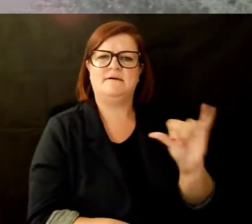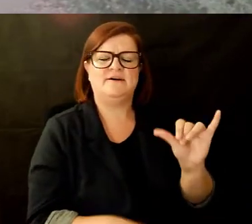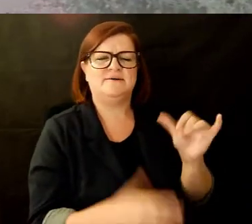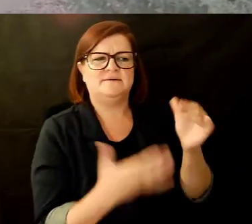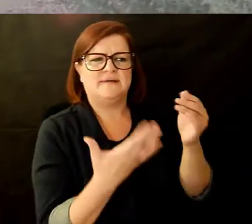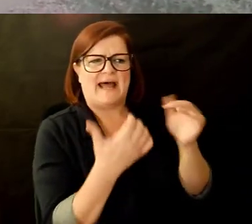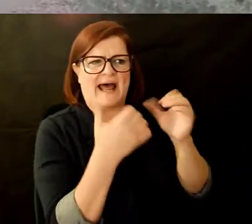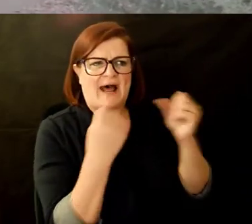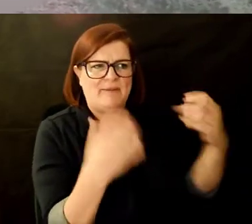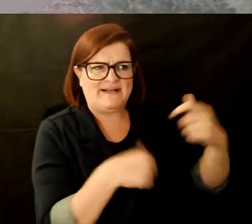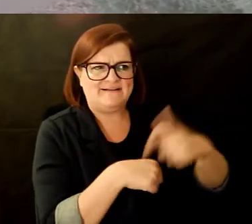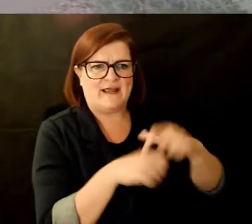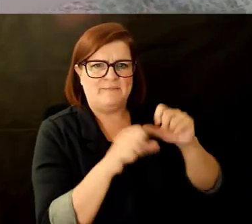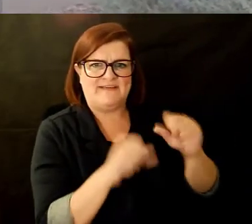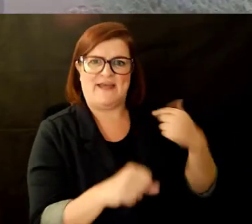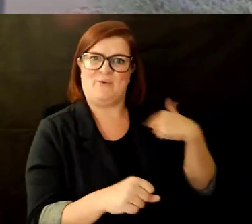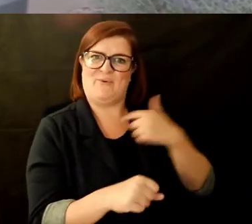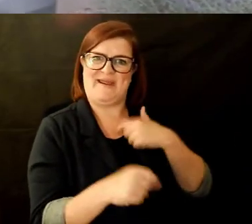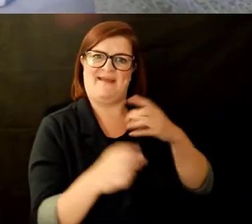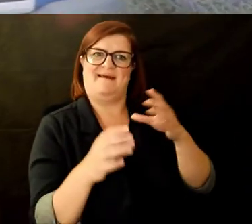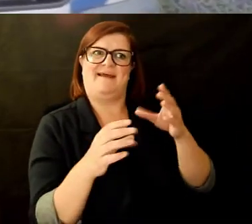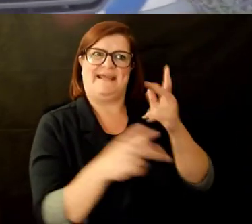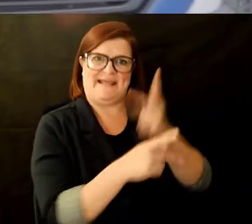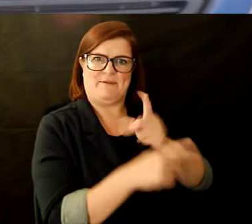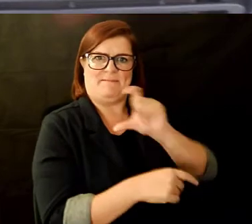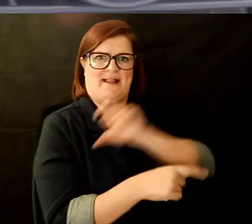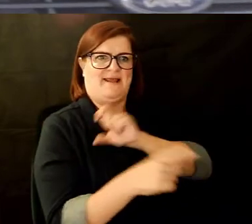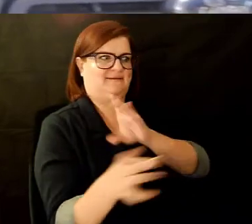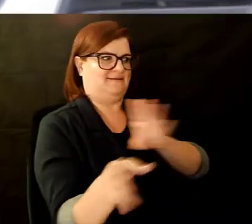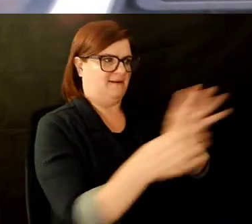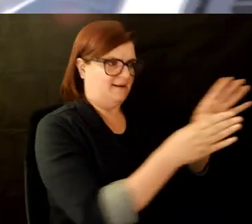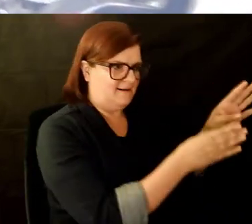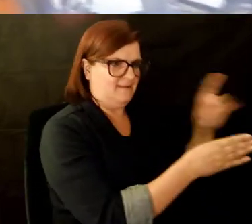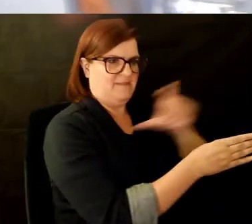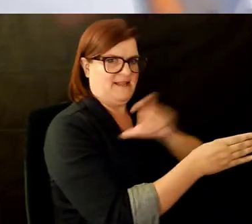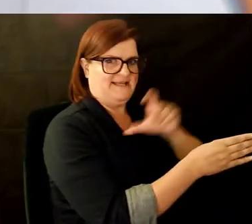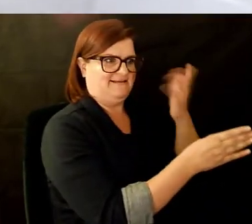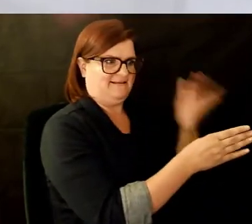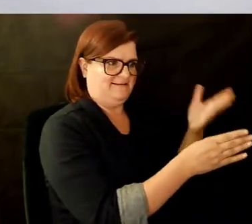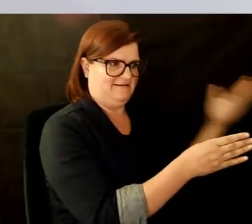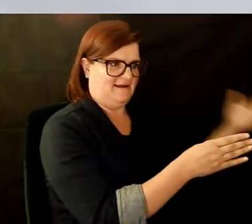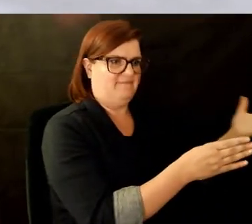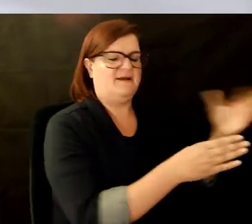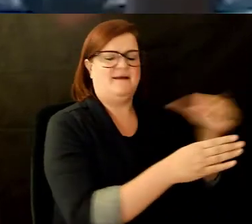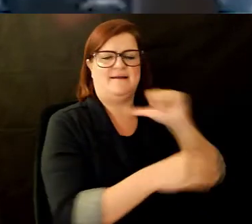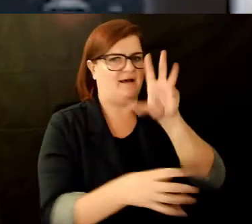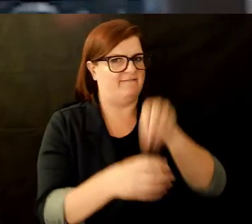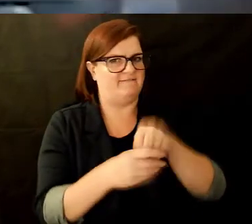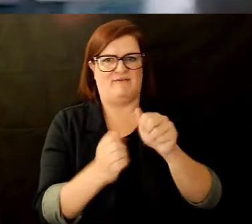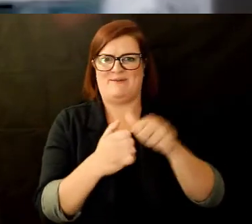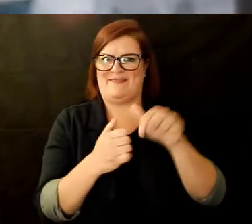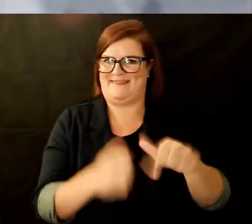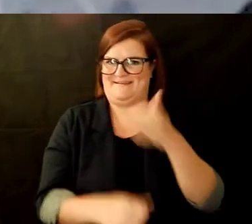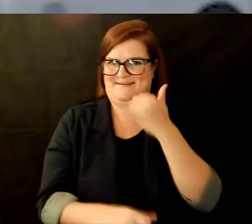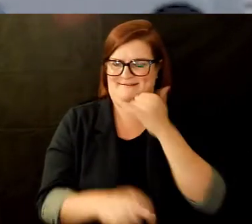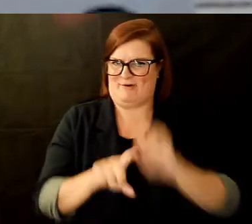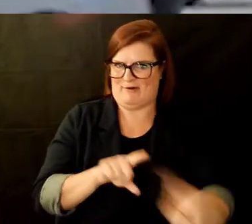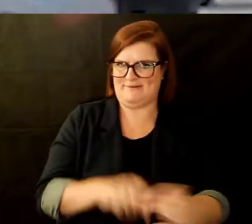keep law enforcement doing law enforcement-based stuff and keep them off of having to be a part of these calls. So if the police can get there and say,